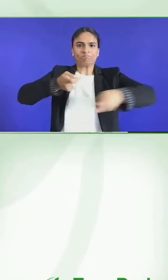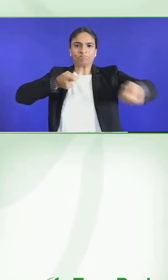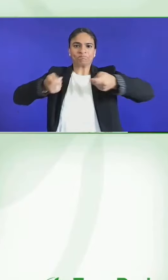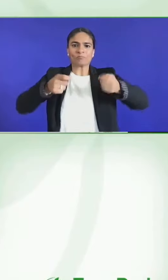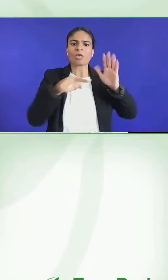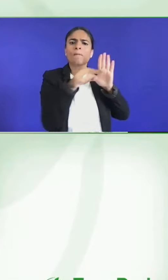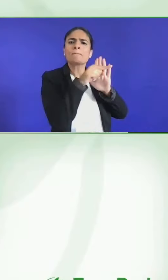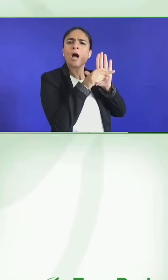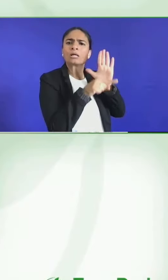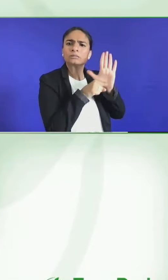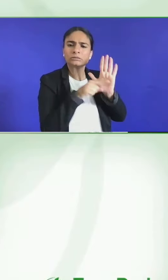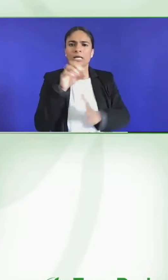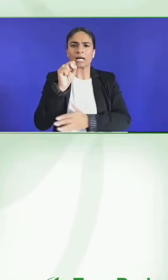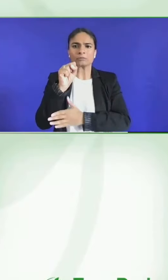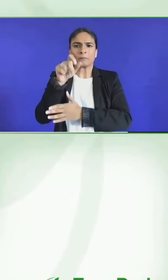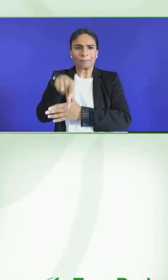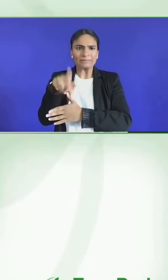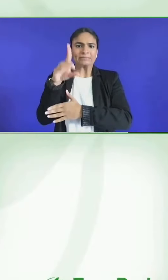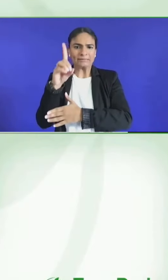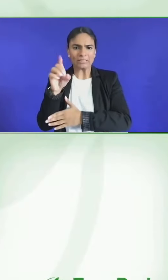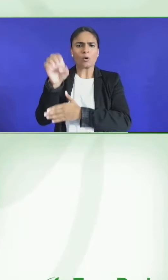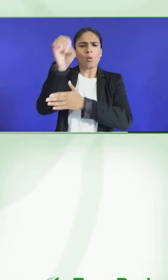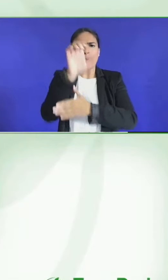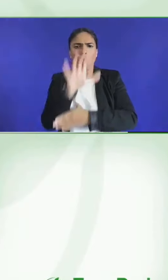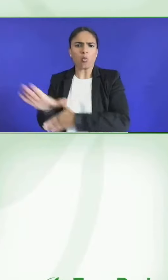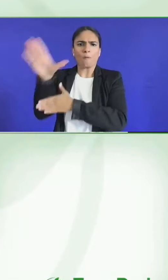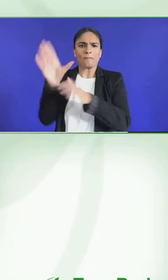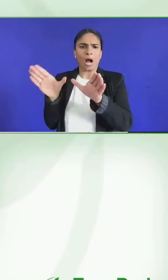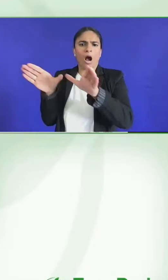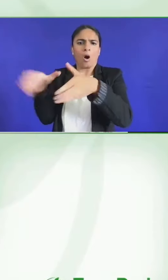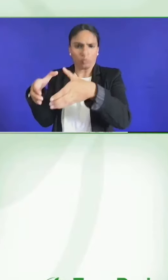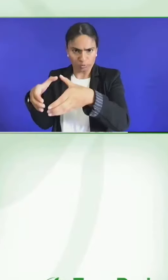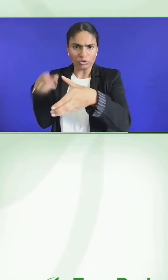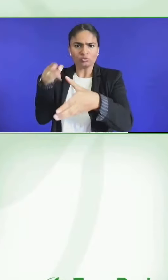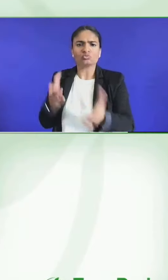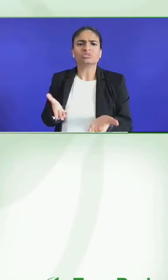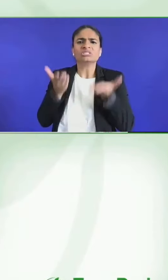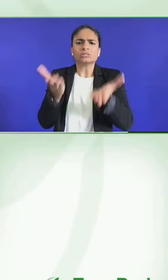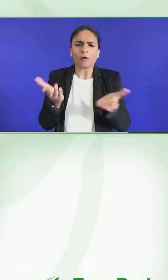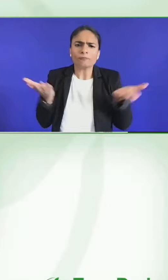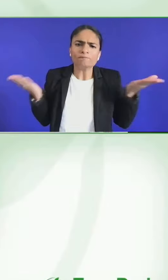And for us we try to help the sector move closer to the